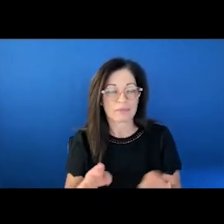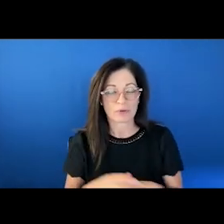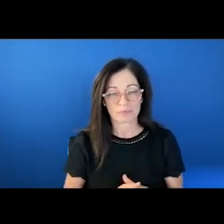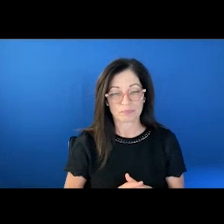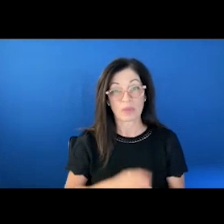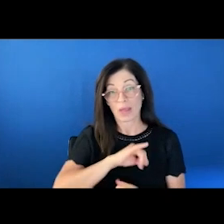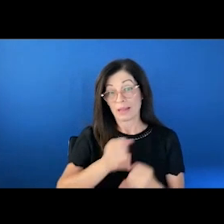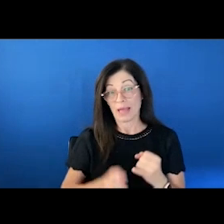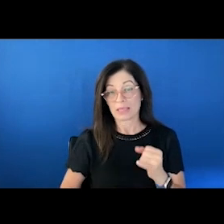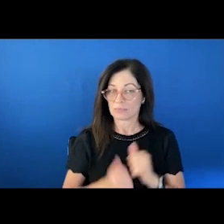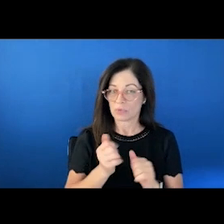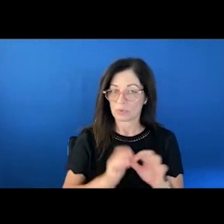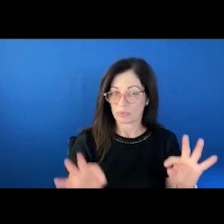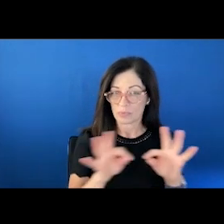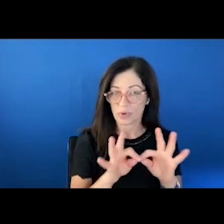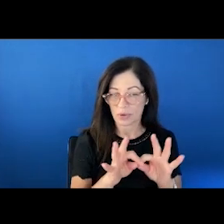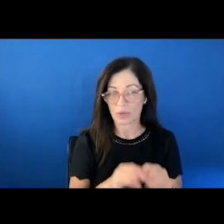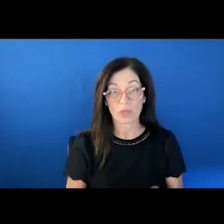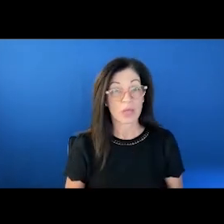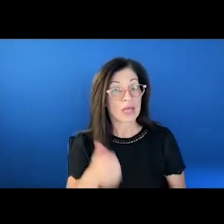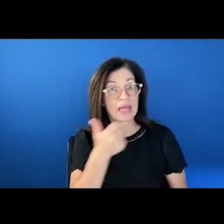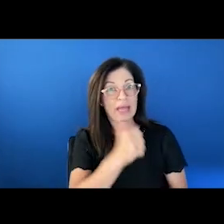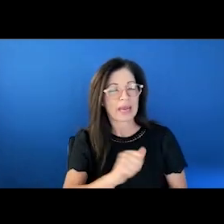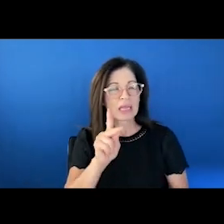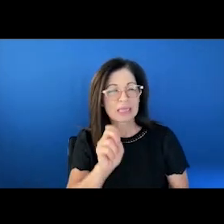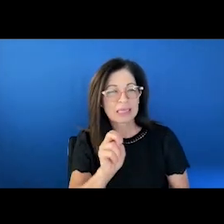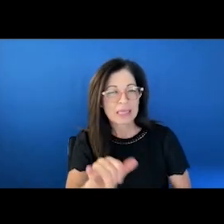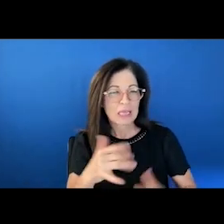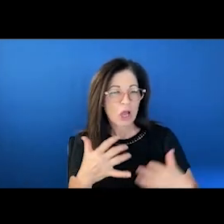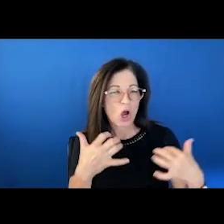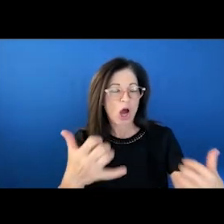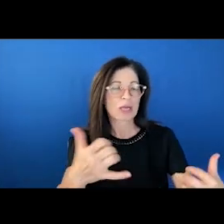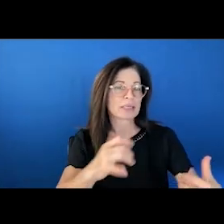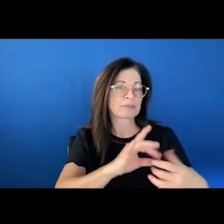Lastly, and most importantly, are any key audiences referenced in your statement